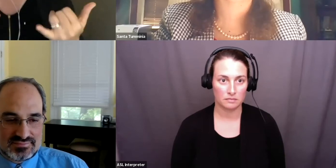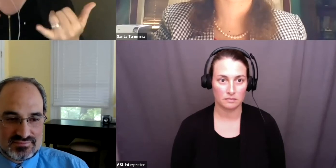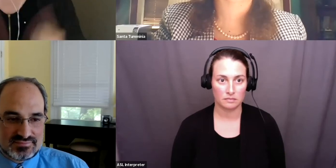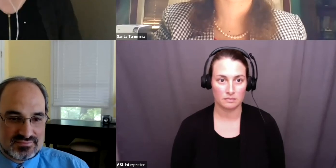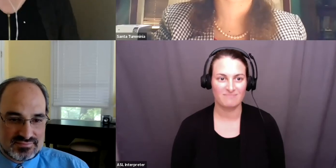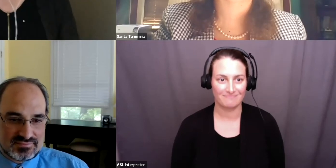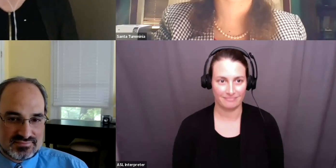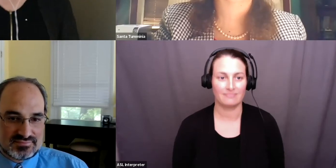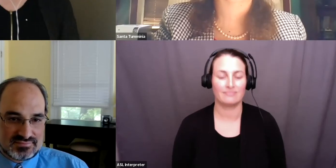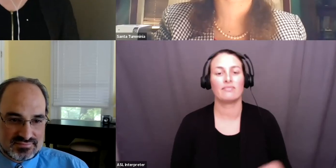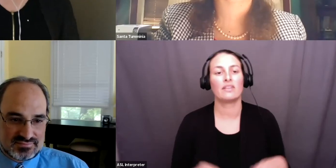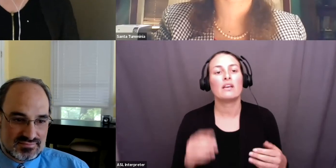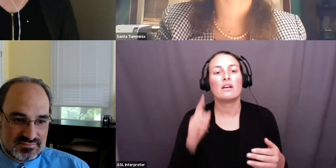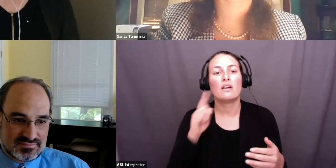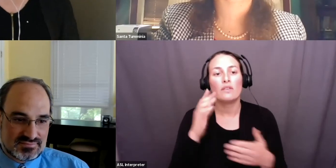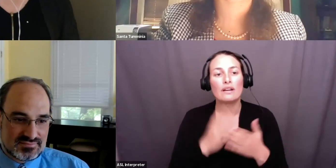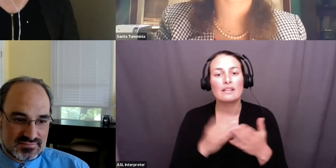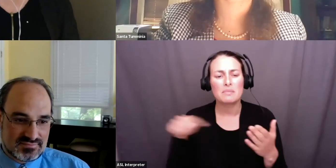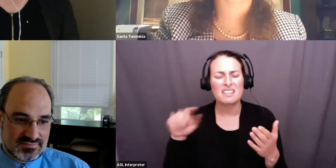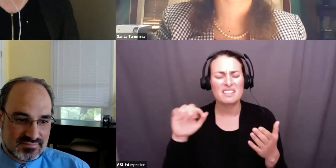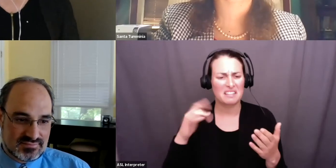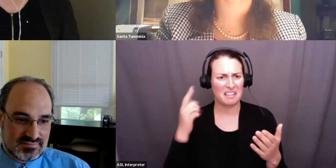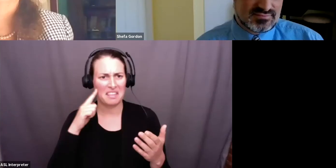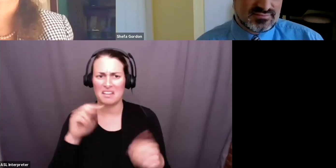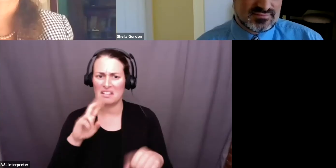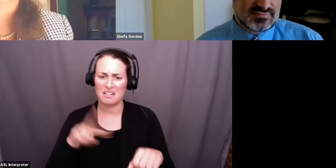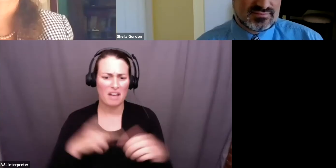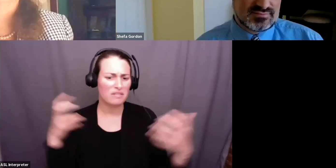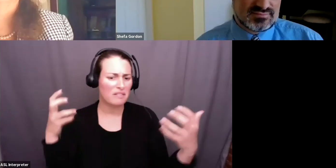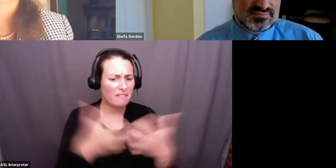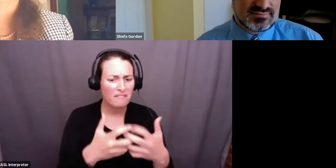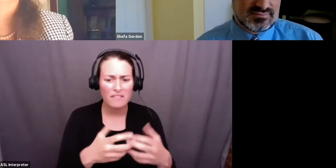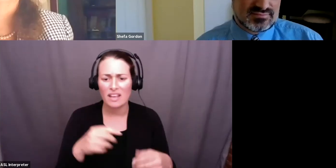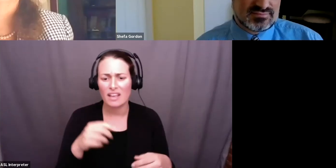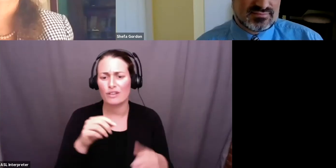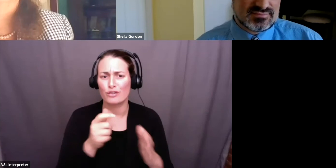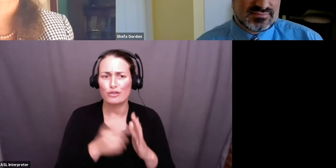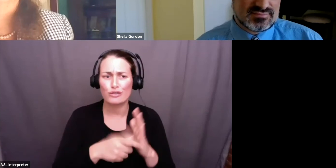it would seem like a natural fit in a journal like TVST or IOVS or something like that.